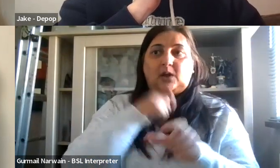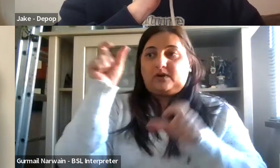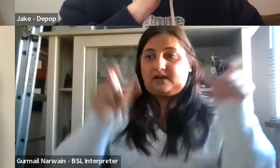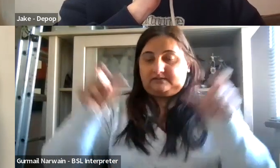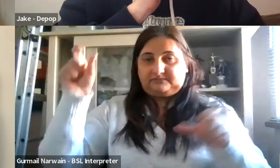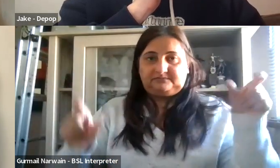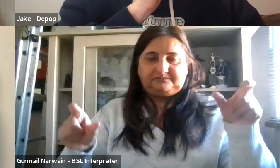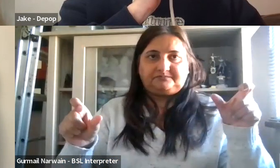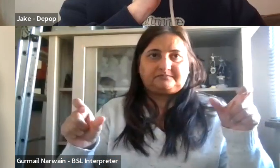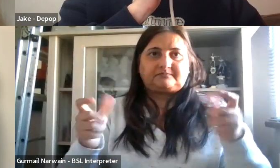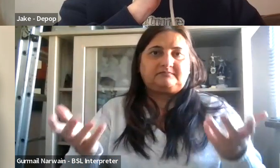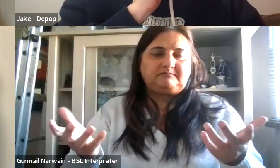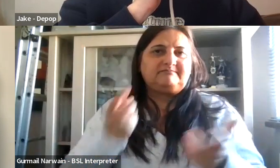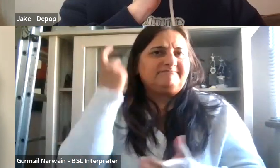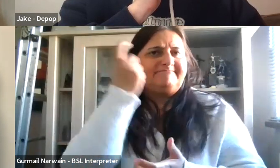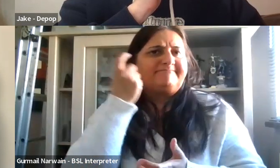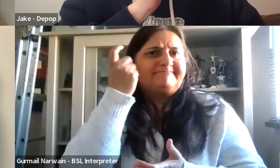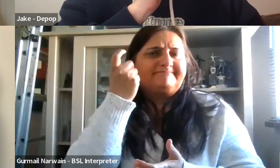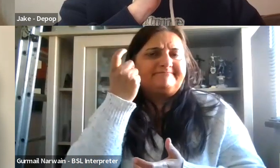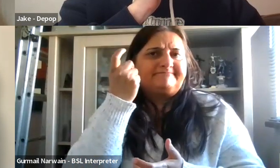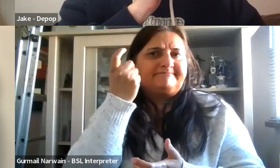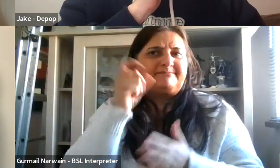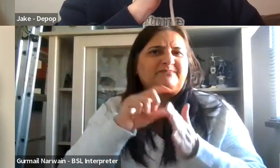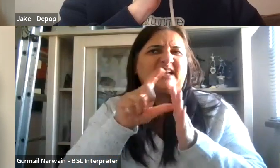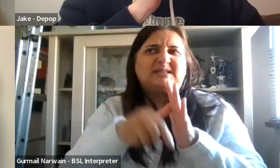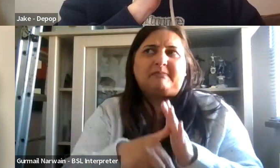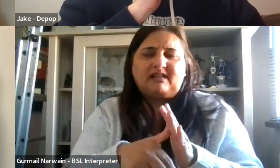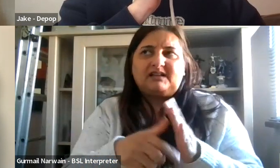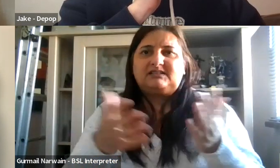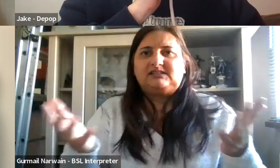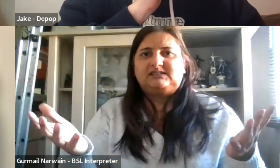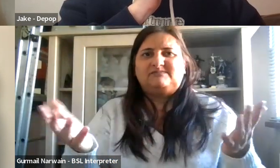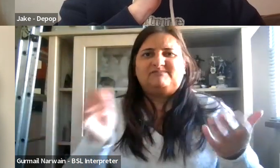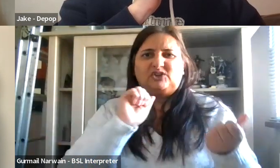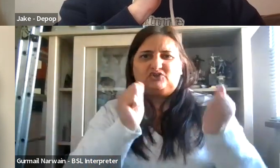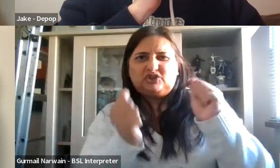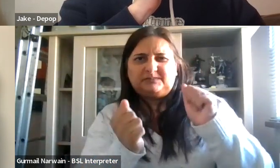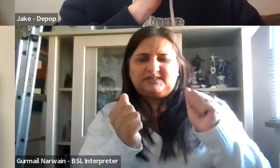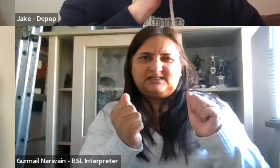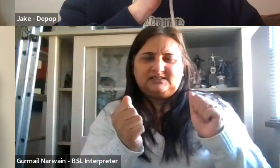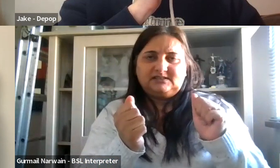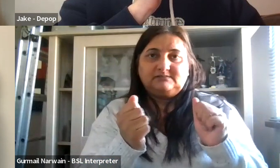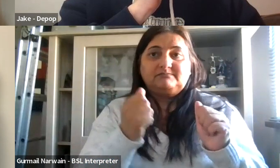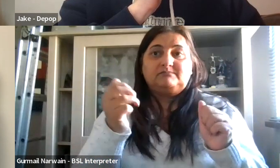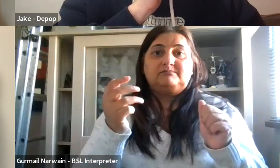And now sort of like thinking about disability in those adjustments. Again. So we've got all the reasonable adjustments in the recruiting process.